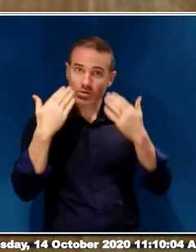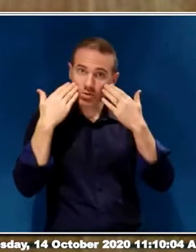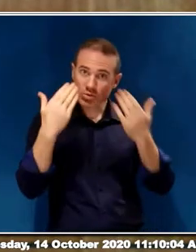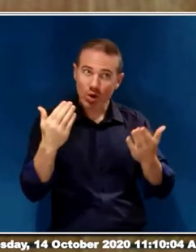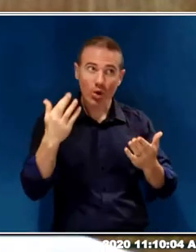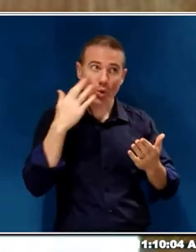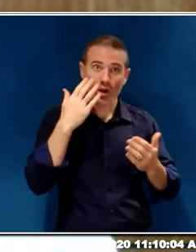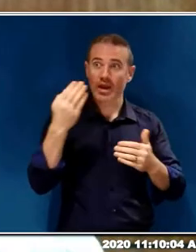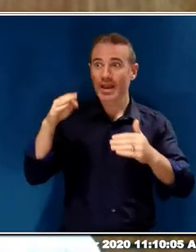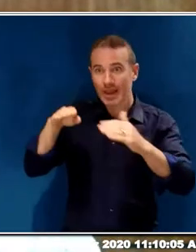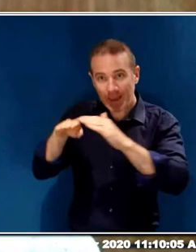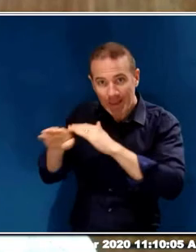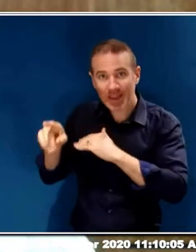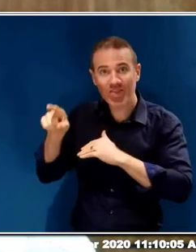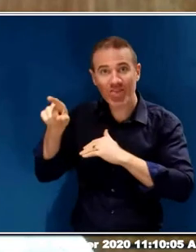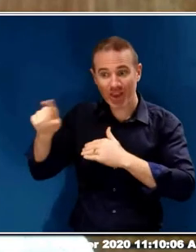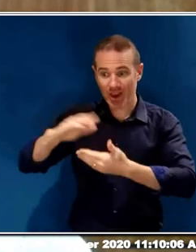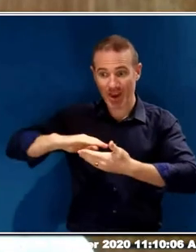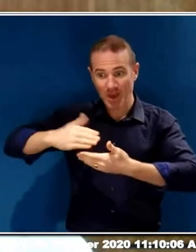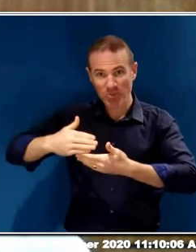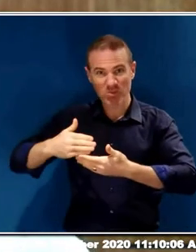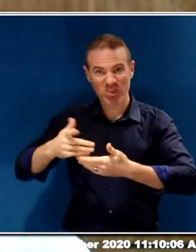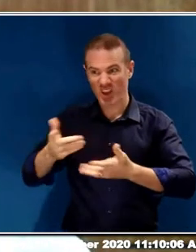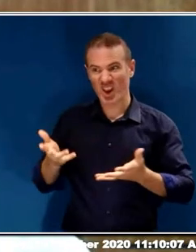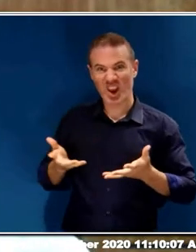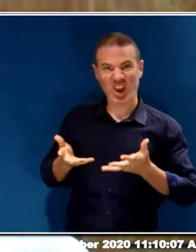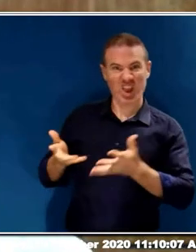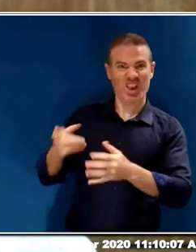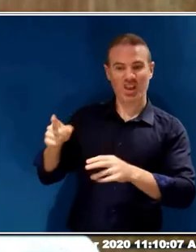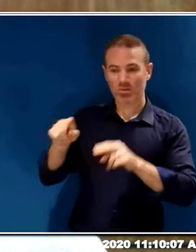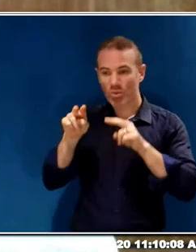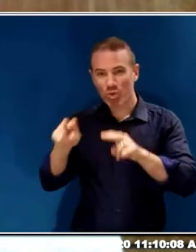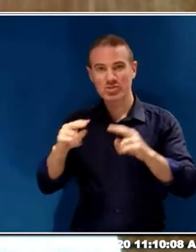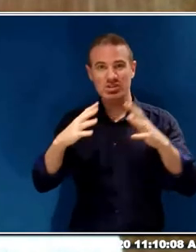being allowed to watch WWE, which is wrestling.